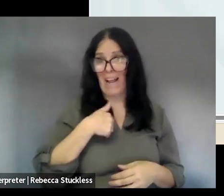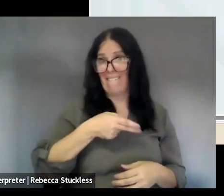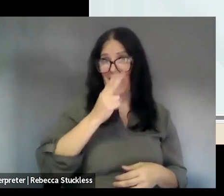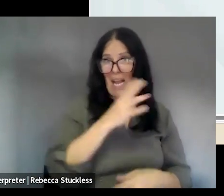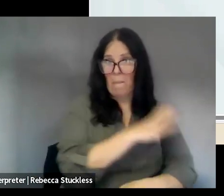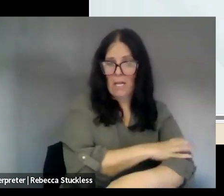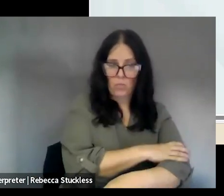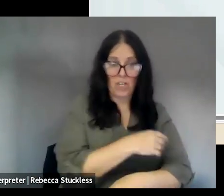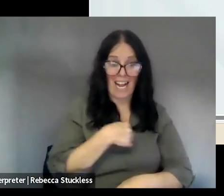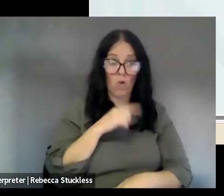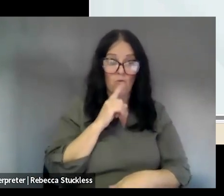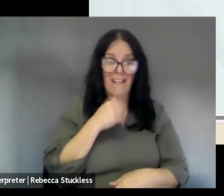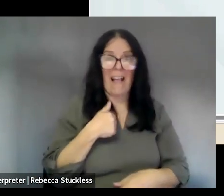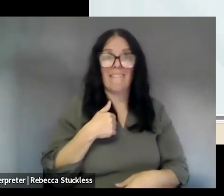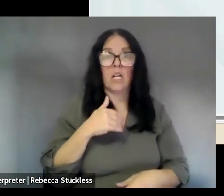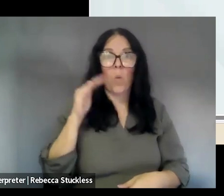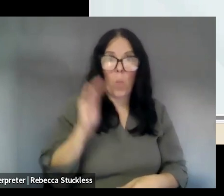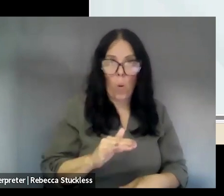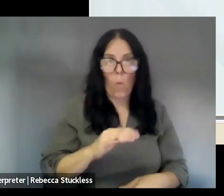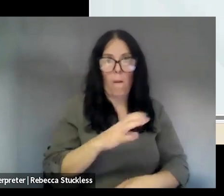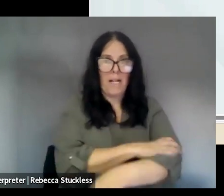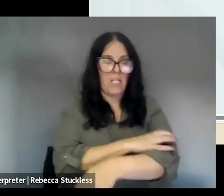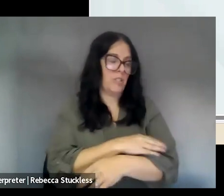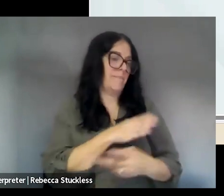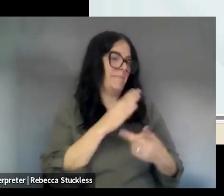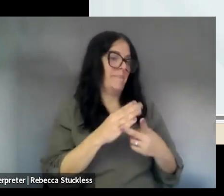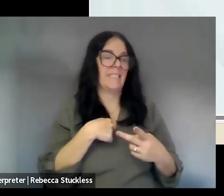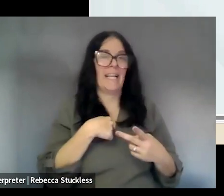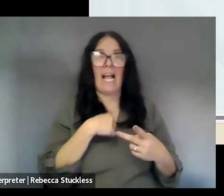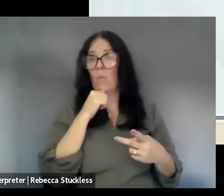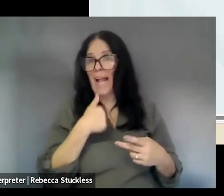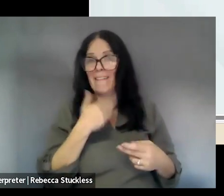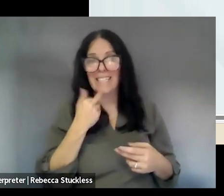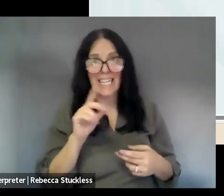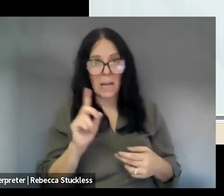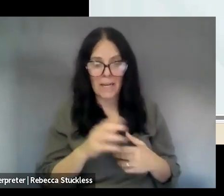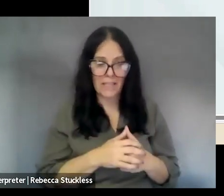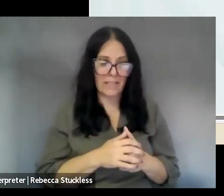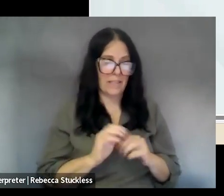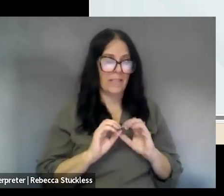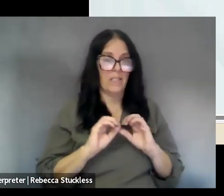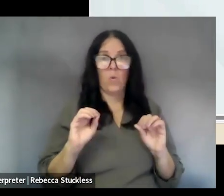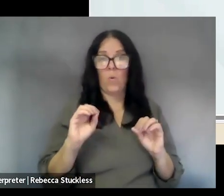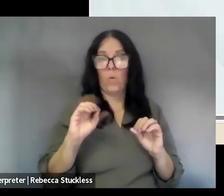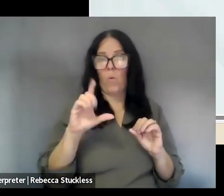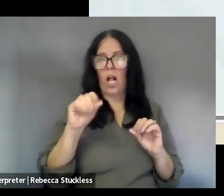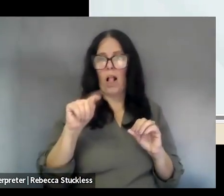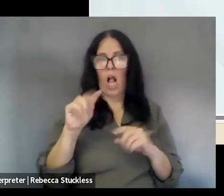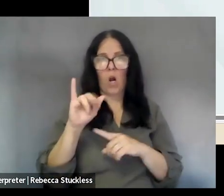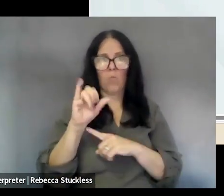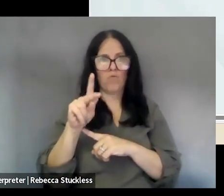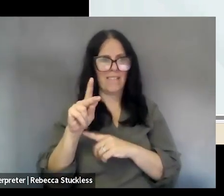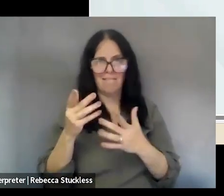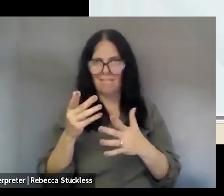pressure, I don't have diabetes or, you know, any clotting risks that they have found so that's